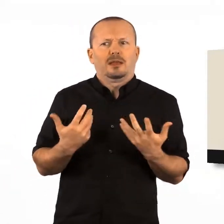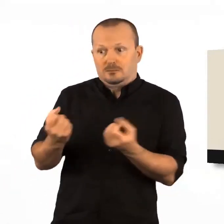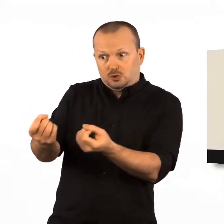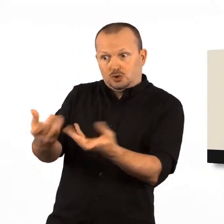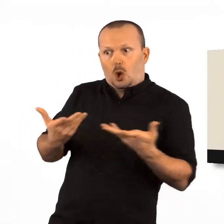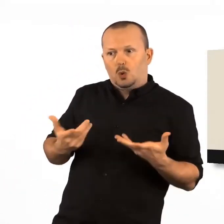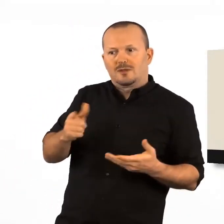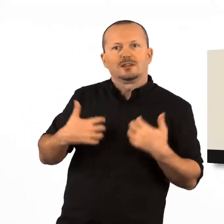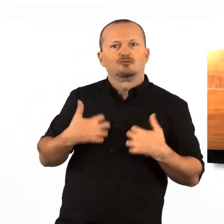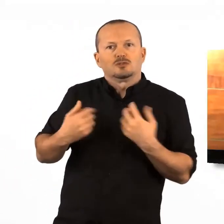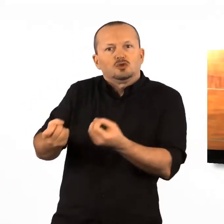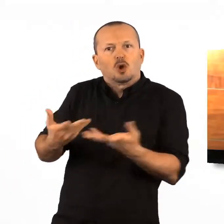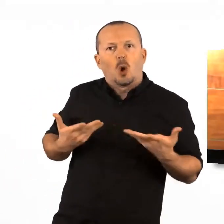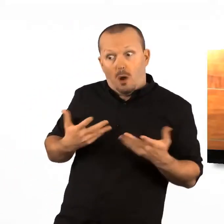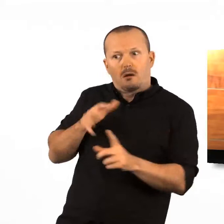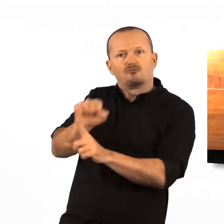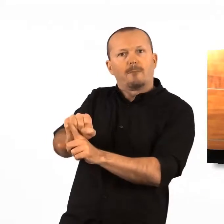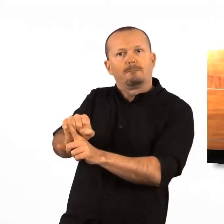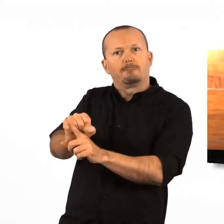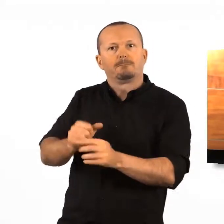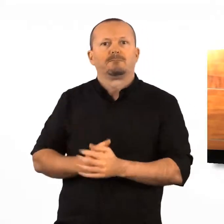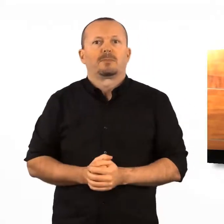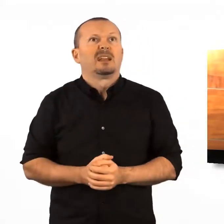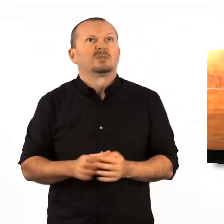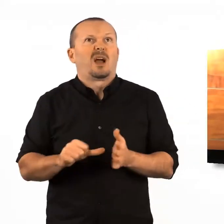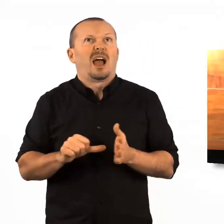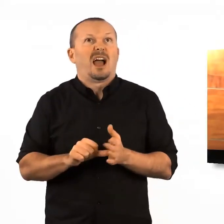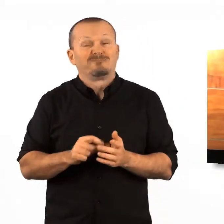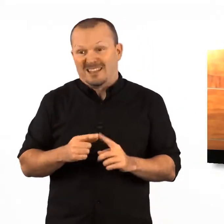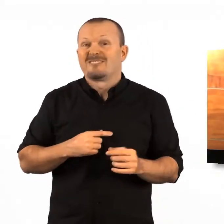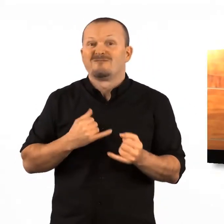of where their interest is. It’s very hard.